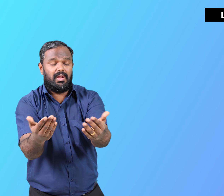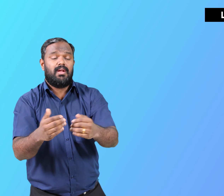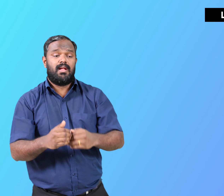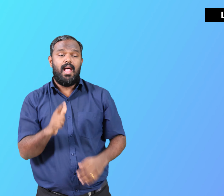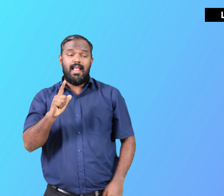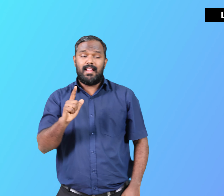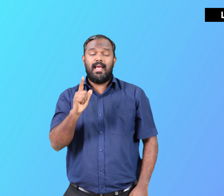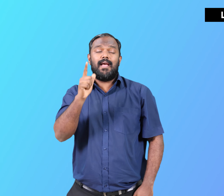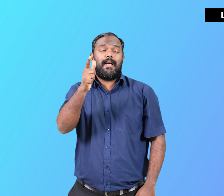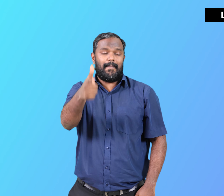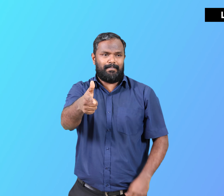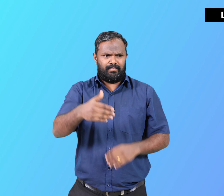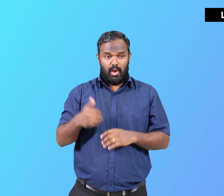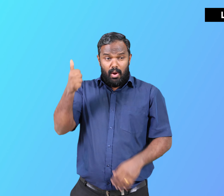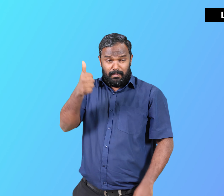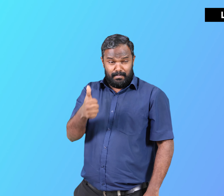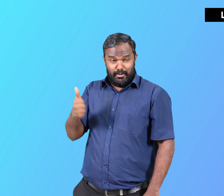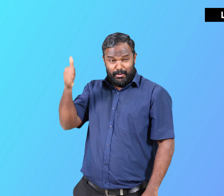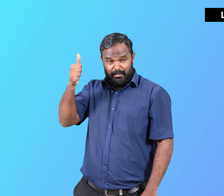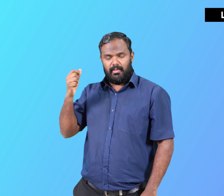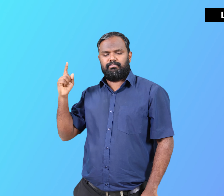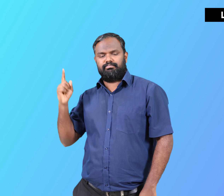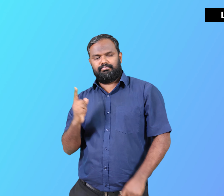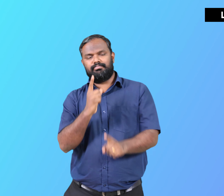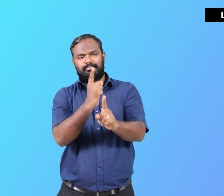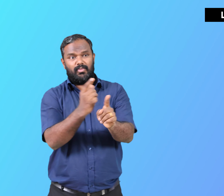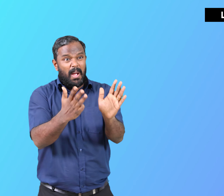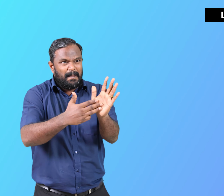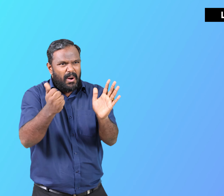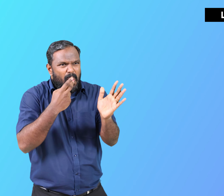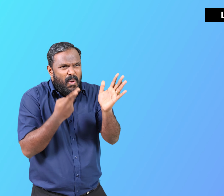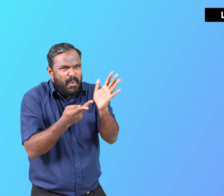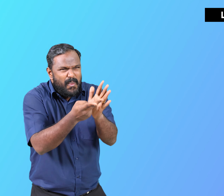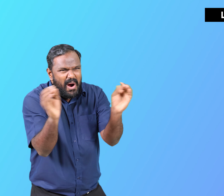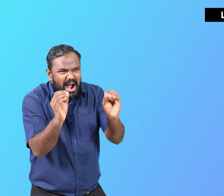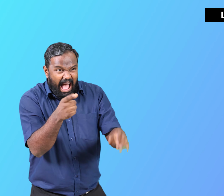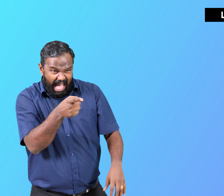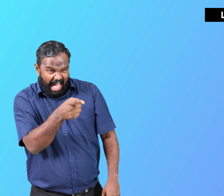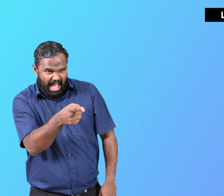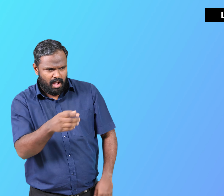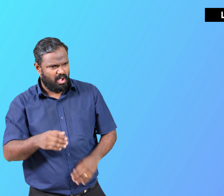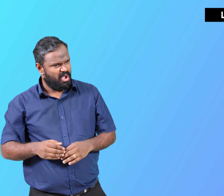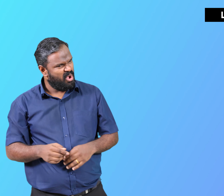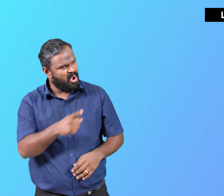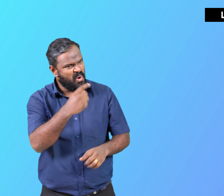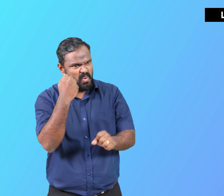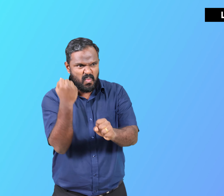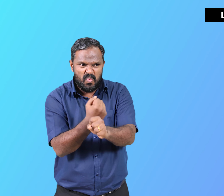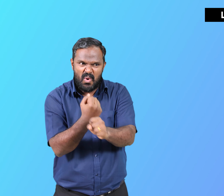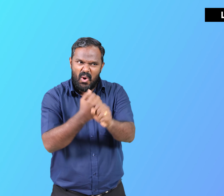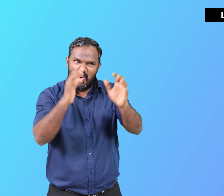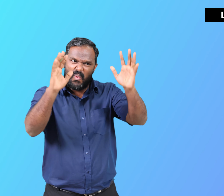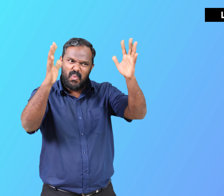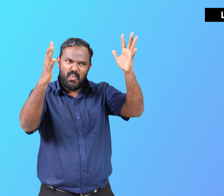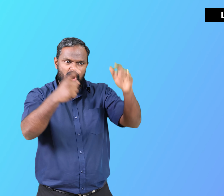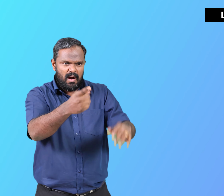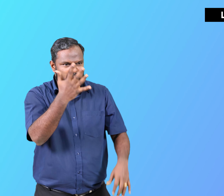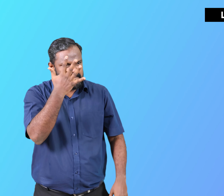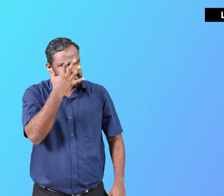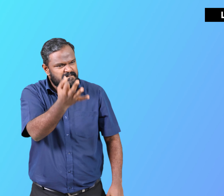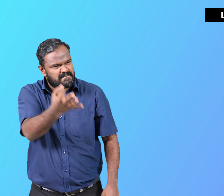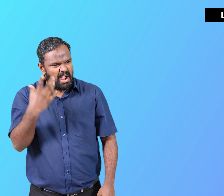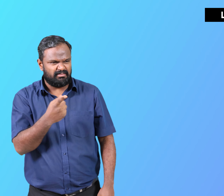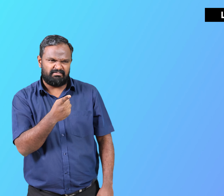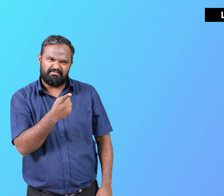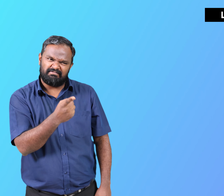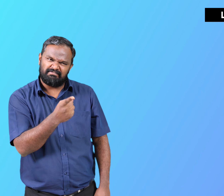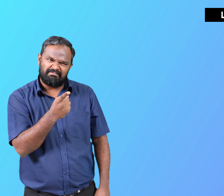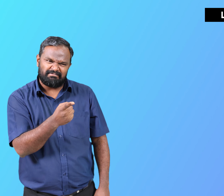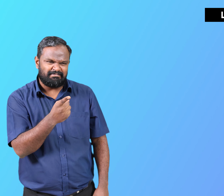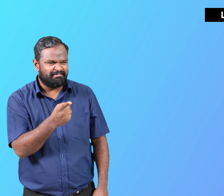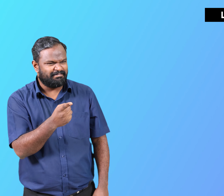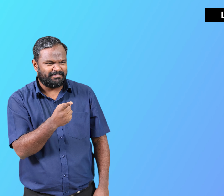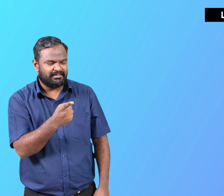“Later, the master told the dishonest manager that he had done a smart thing. Yes,